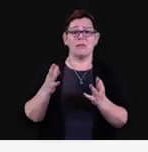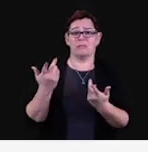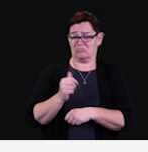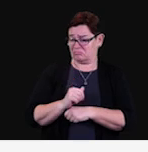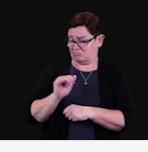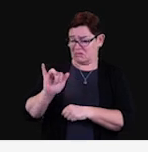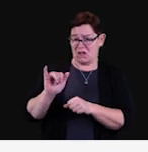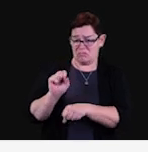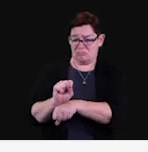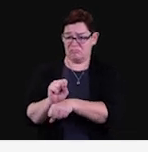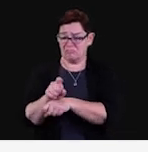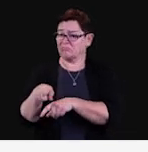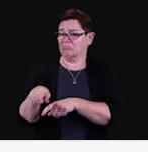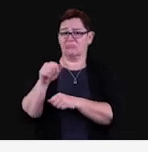is not your main source of income.